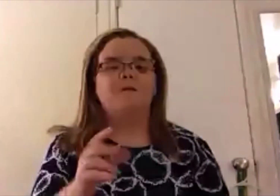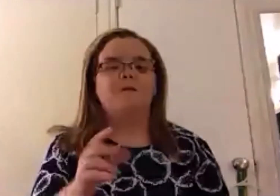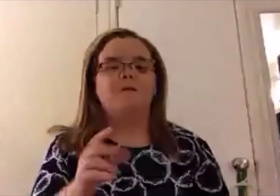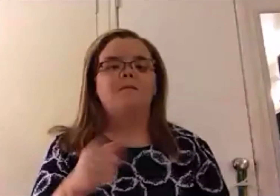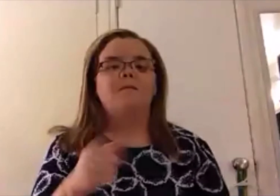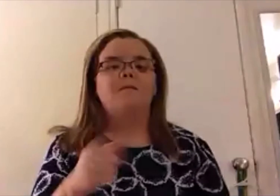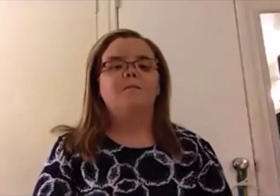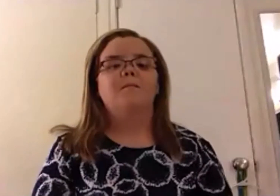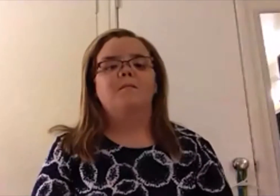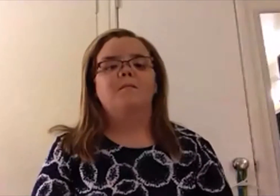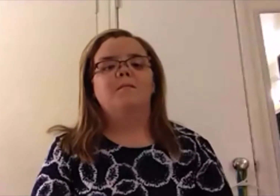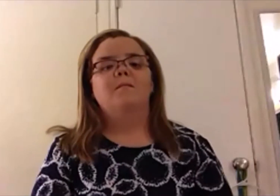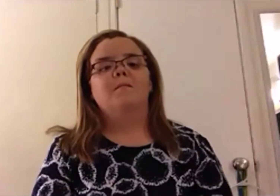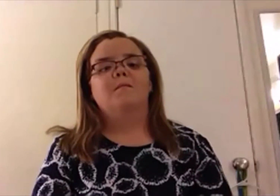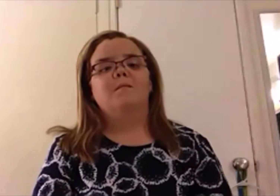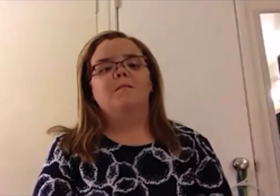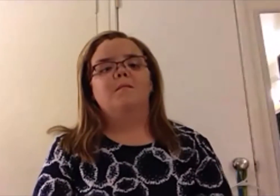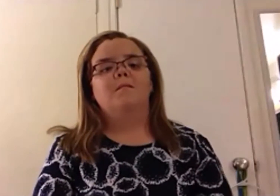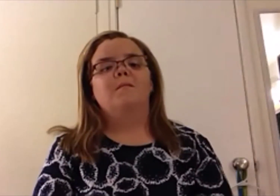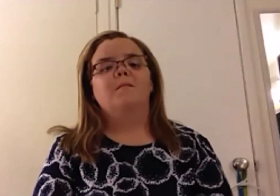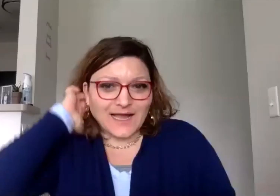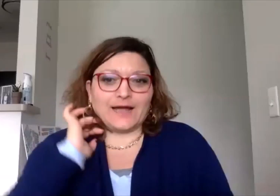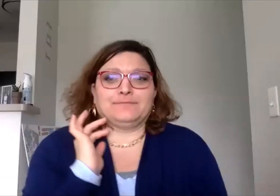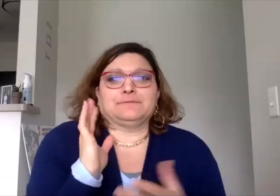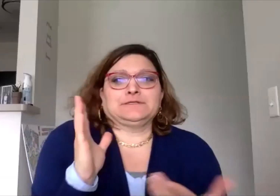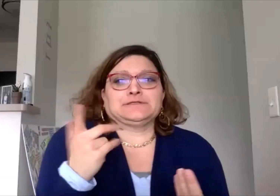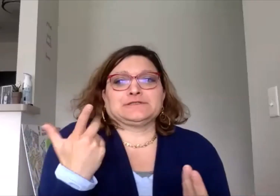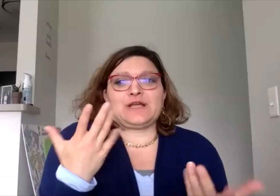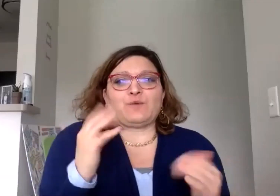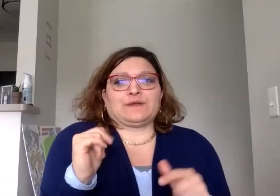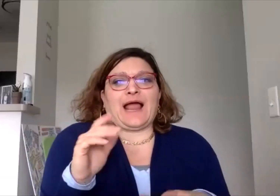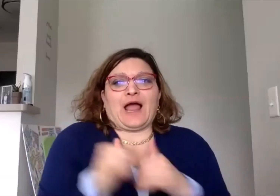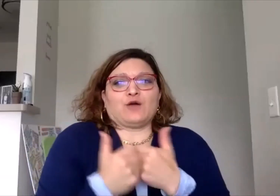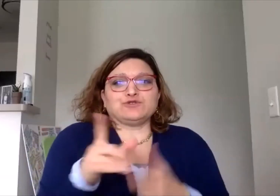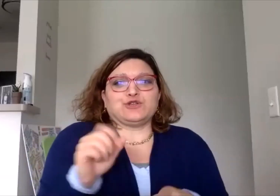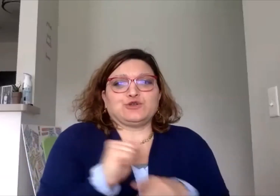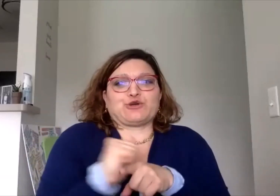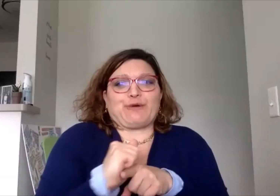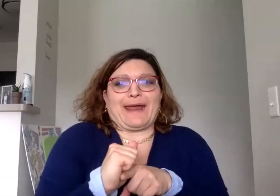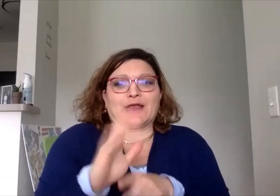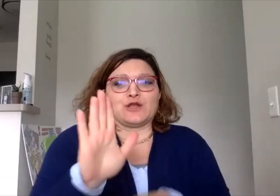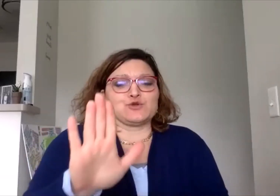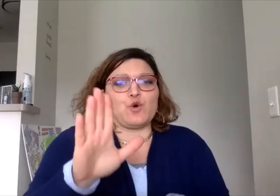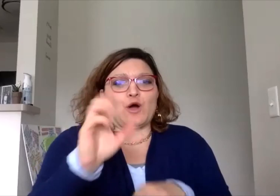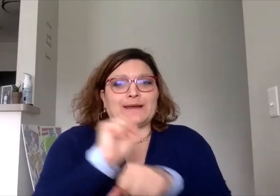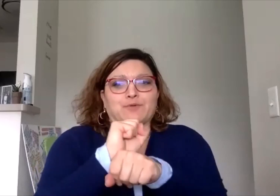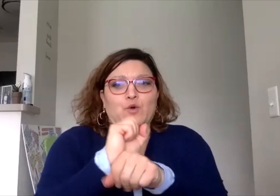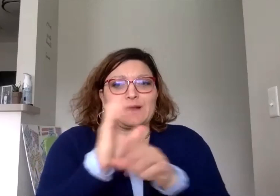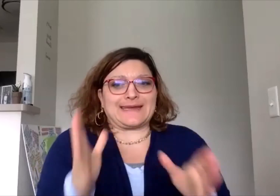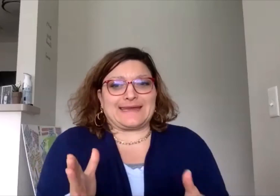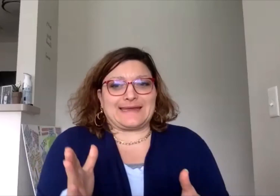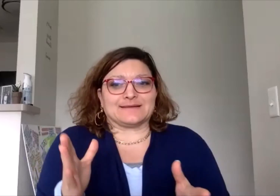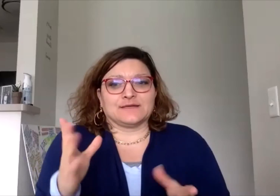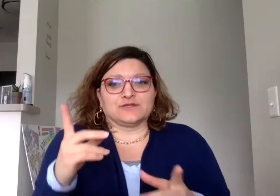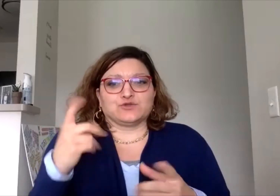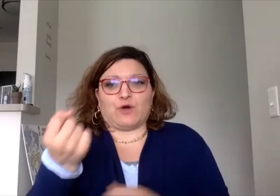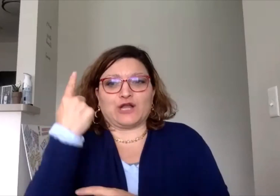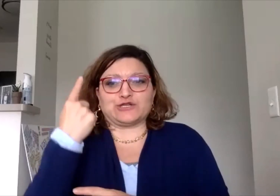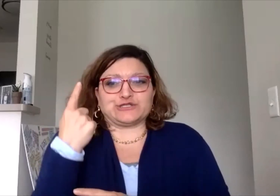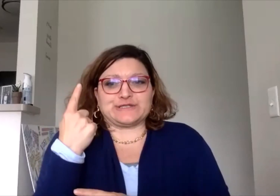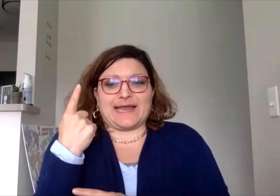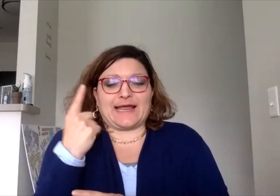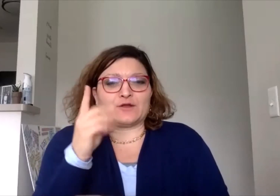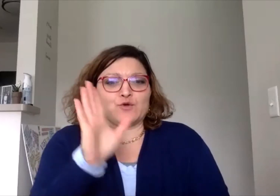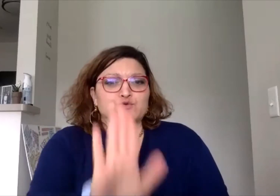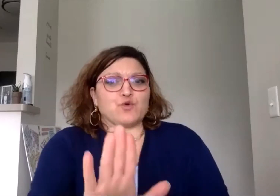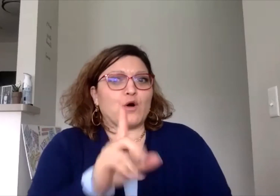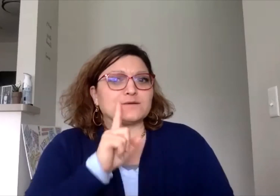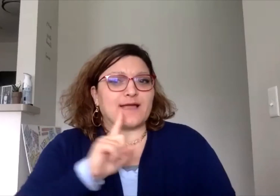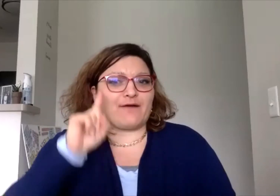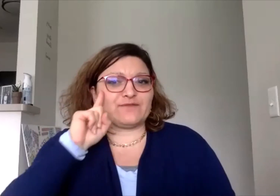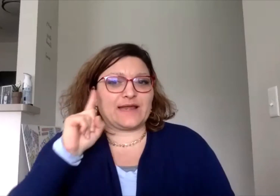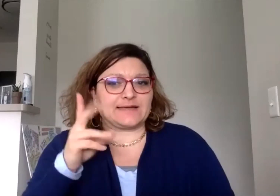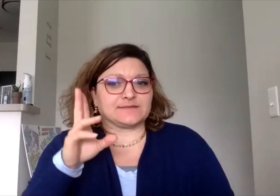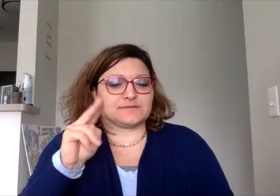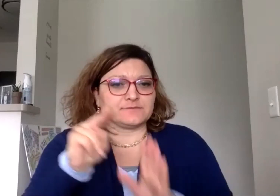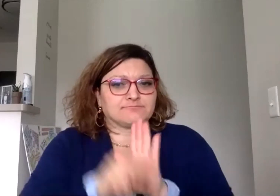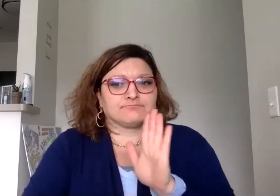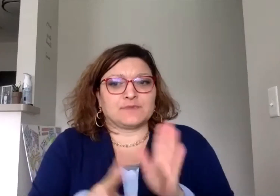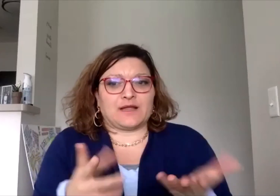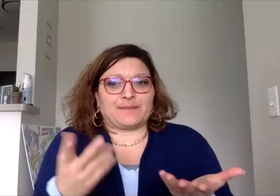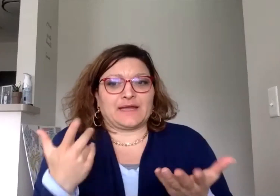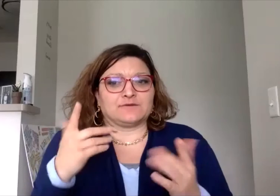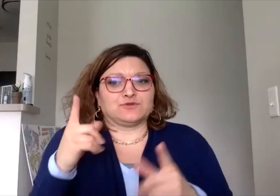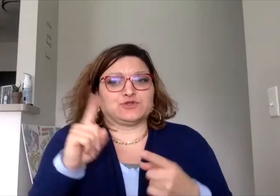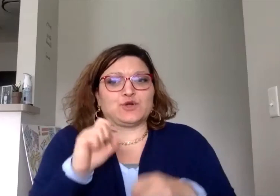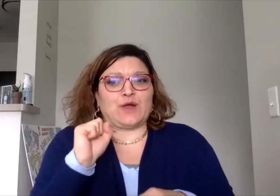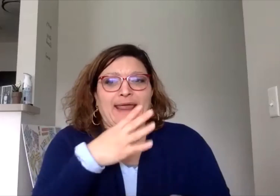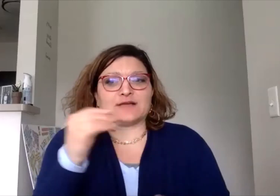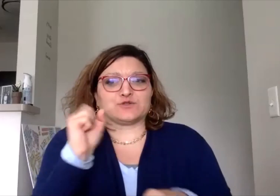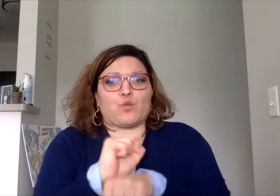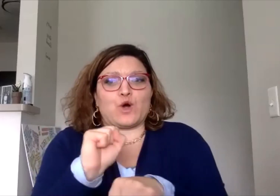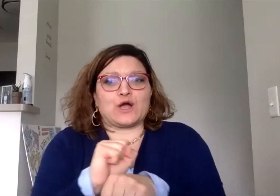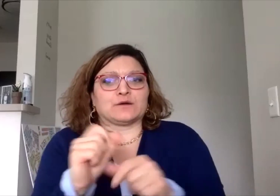you know? So how do you train your employees to understand your deafness i mean to work